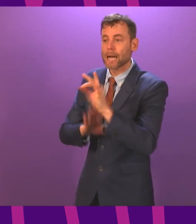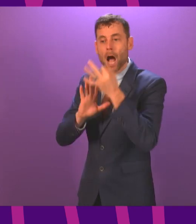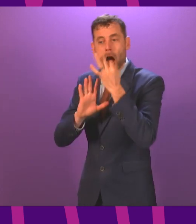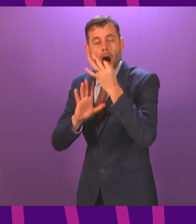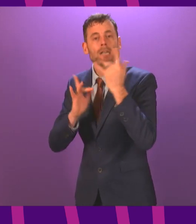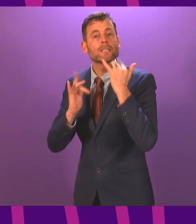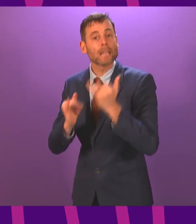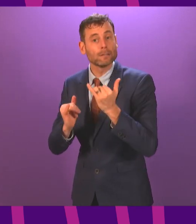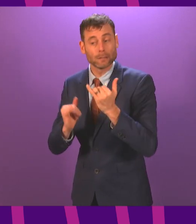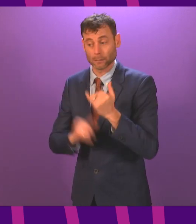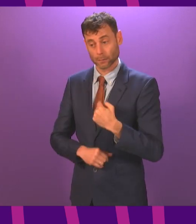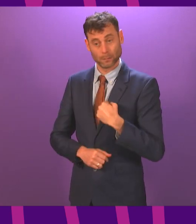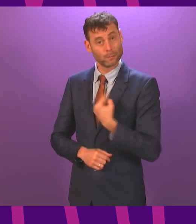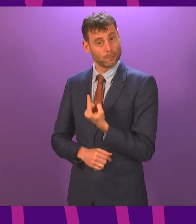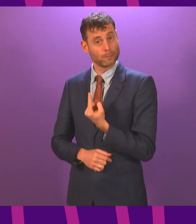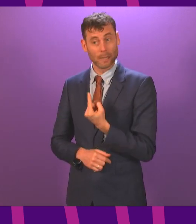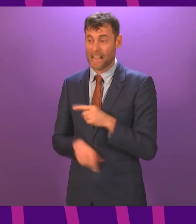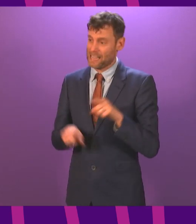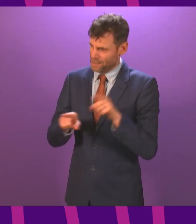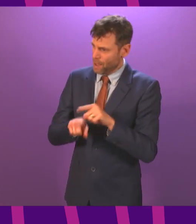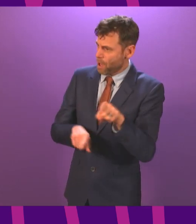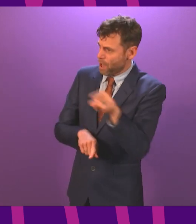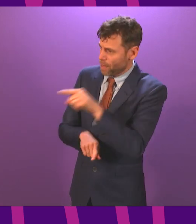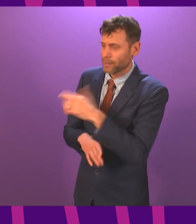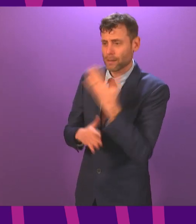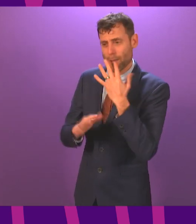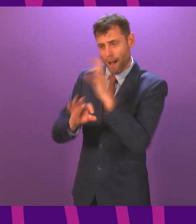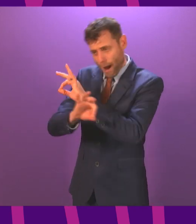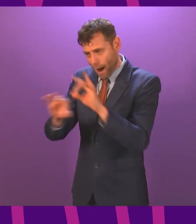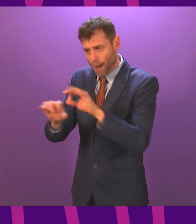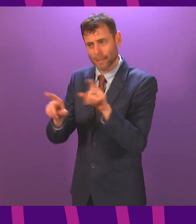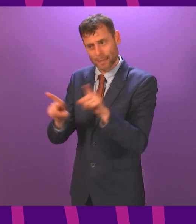town hall to get tested?